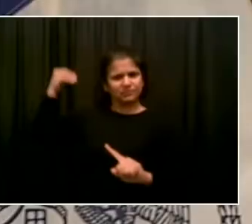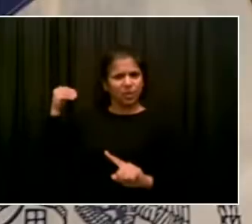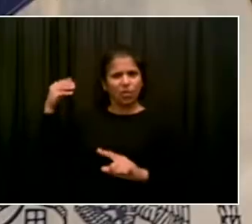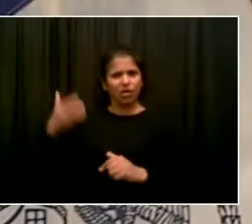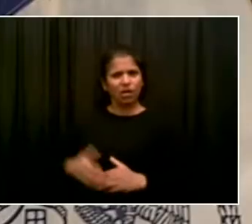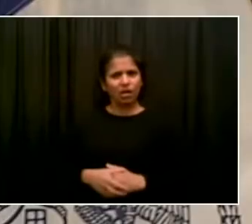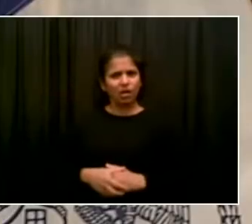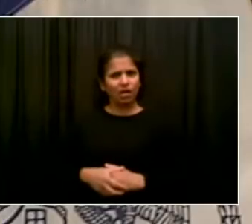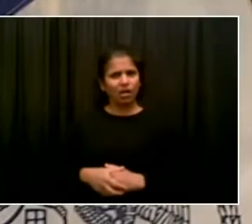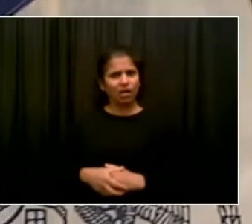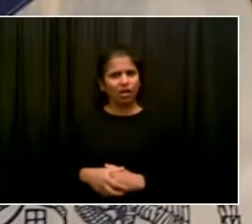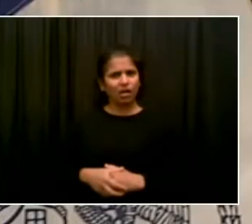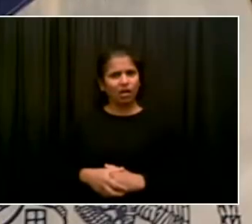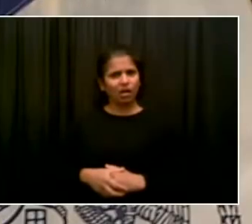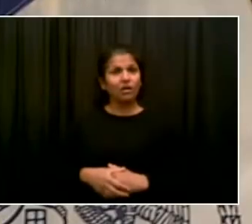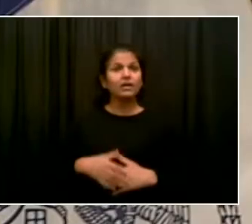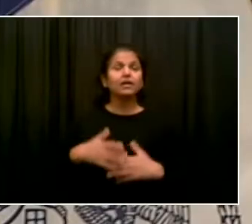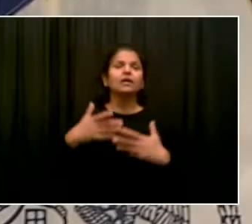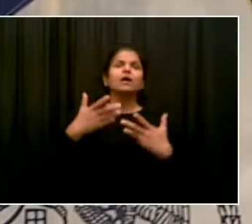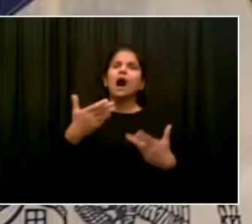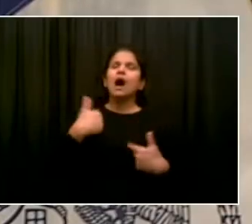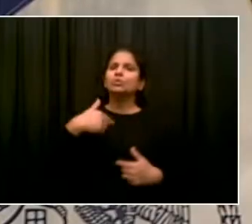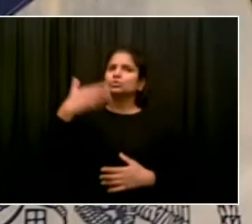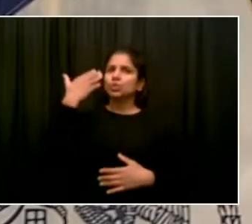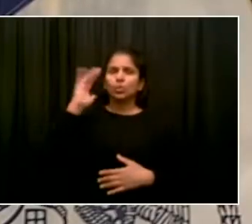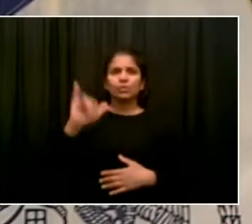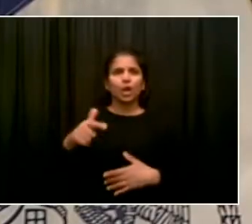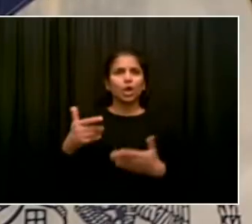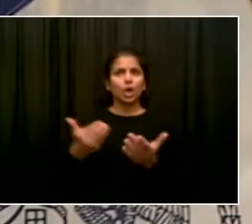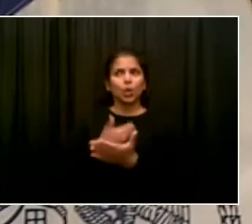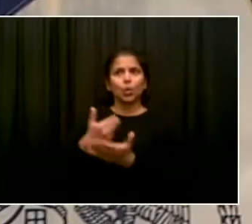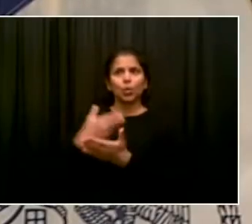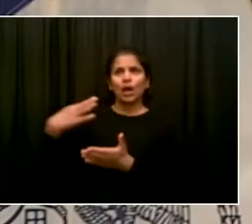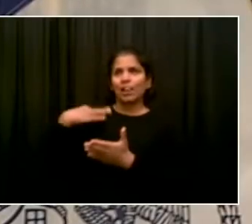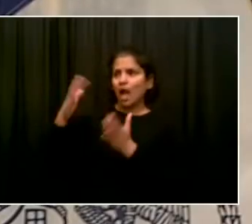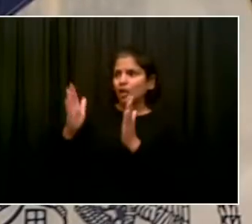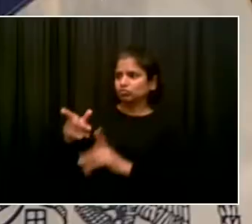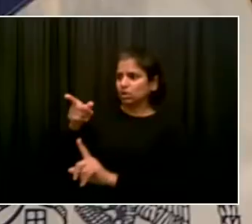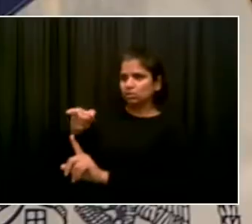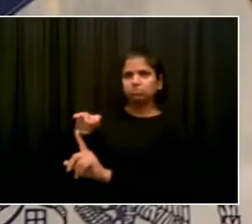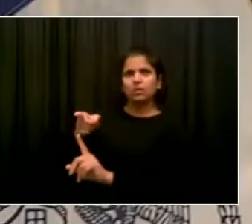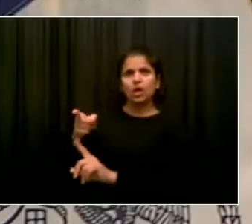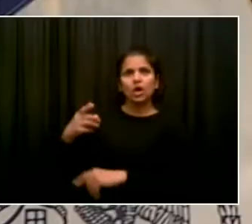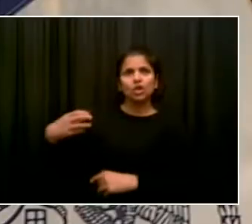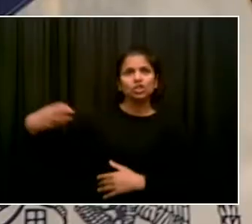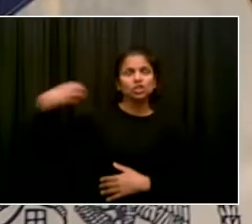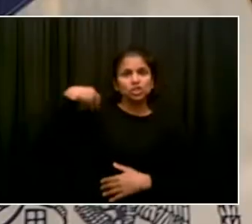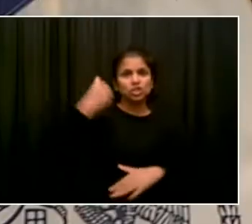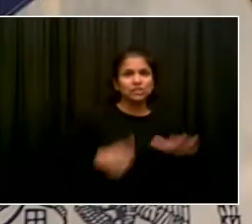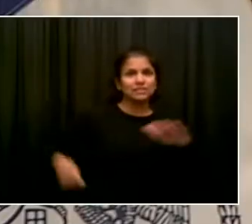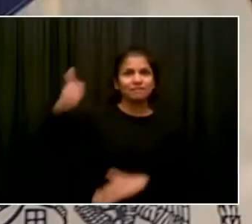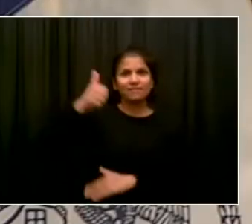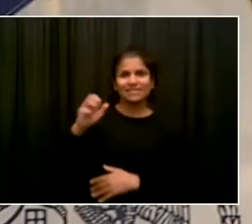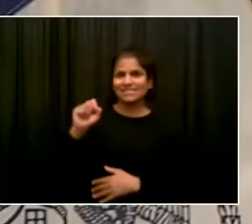APPOINT A BLACK OMCMSSIINEOR IN YOUR EHIGT YEARS?